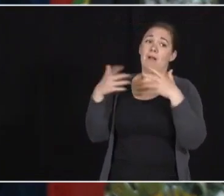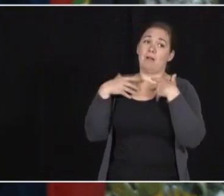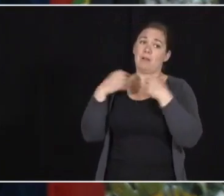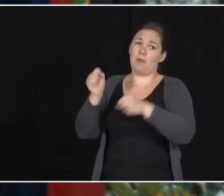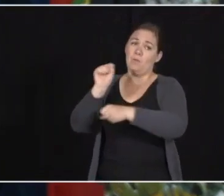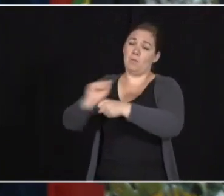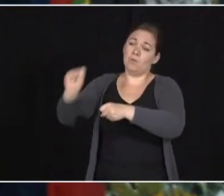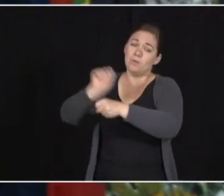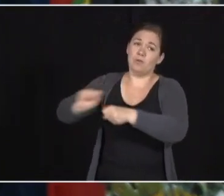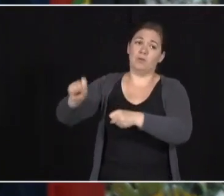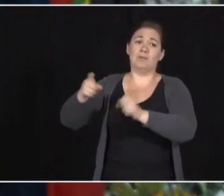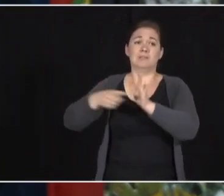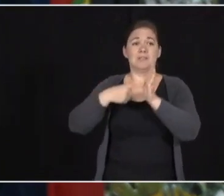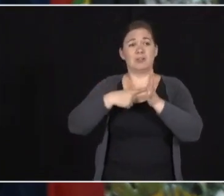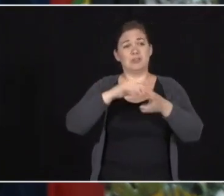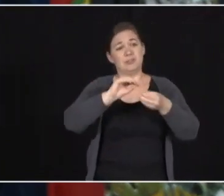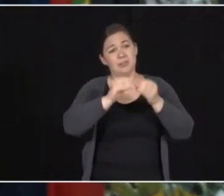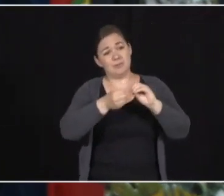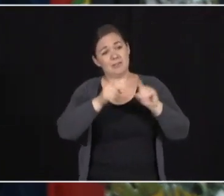But they are all working really hard.